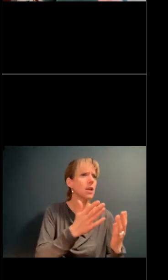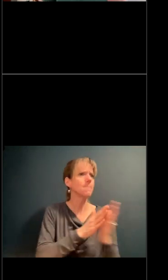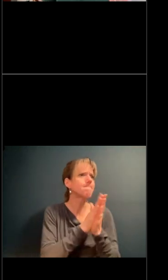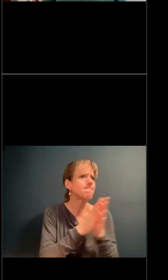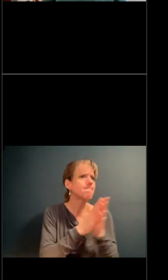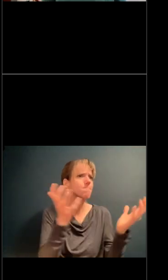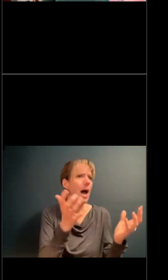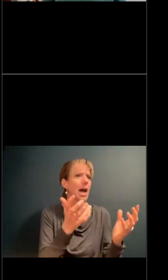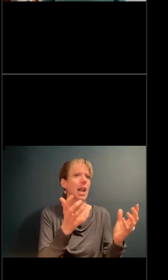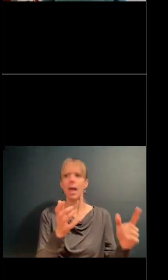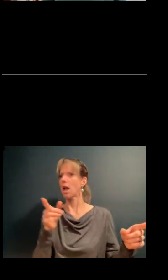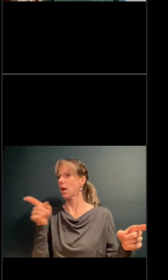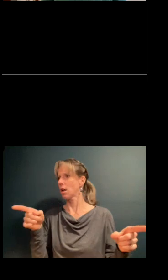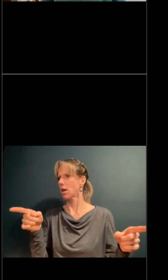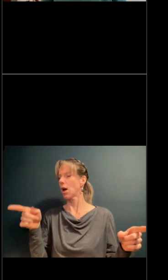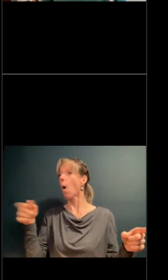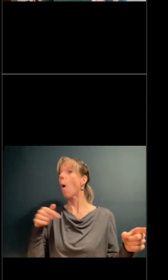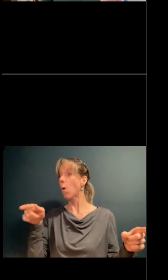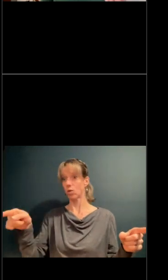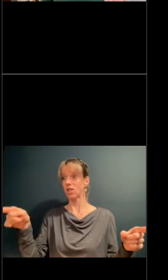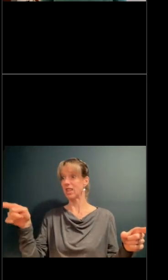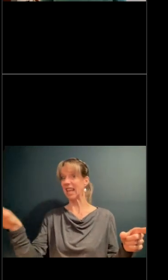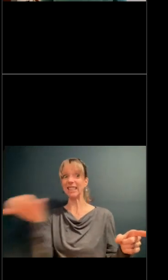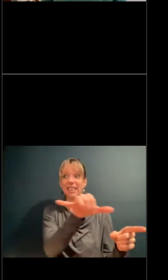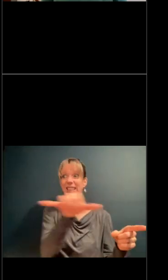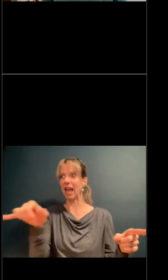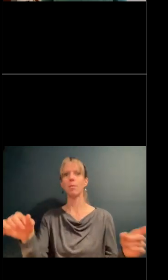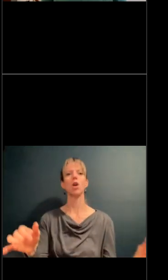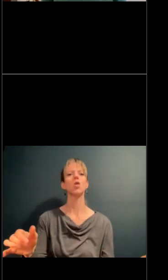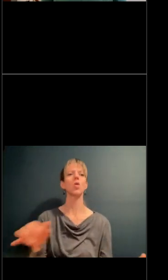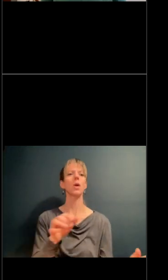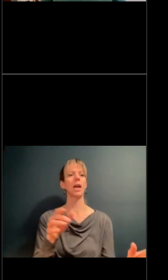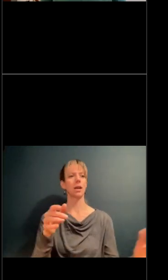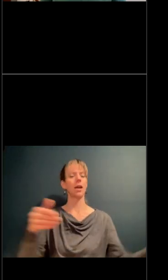and facilitate introductions to other people who love those same things.